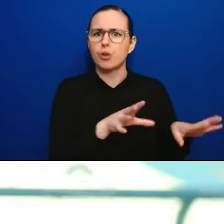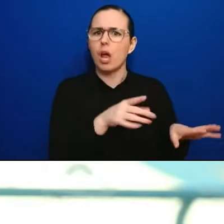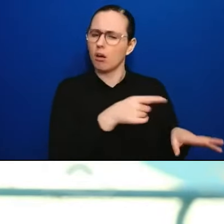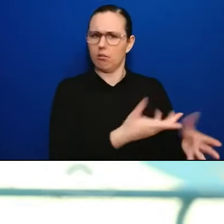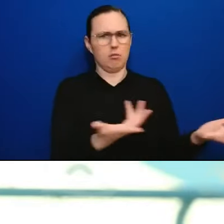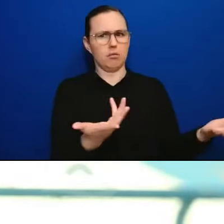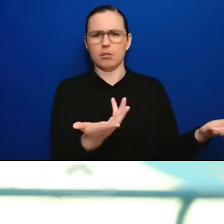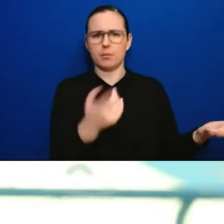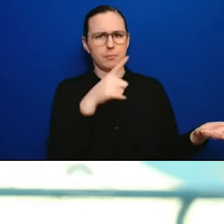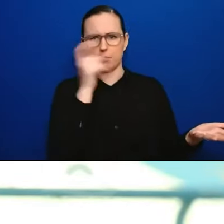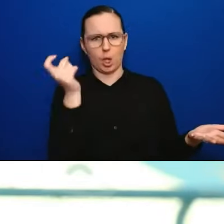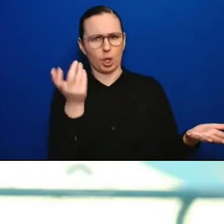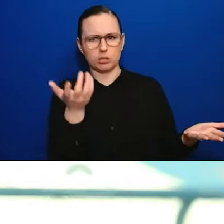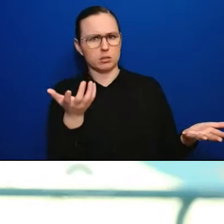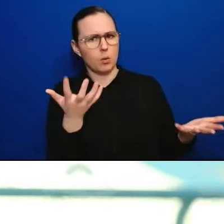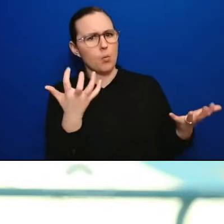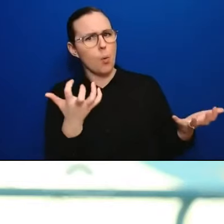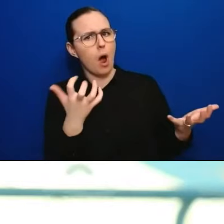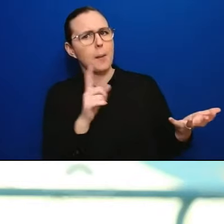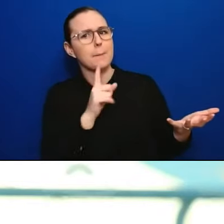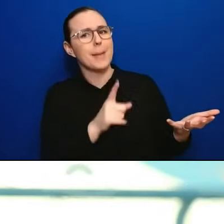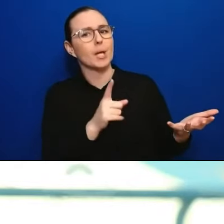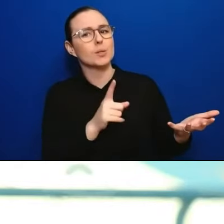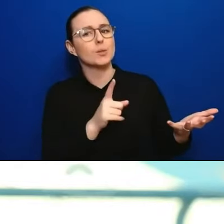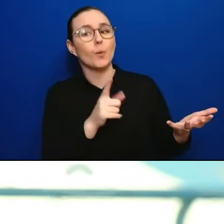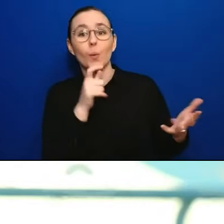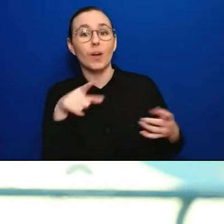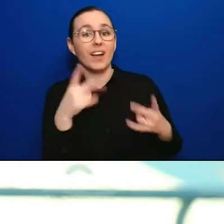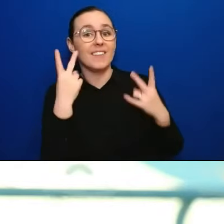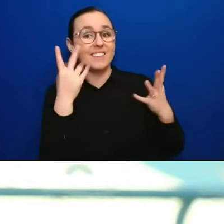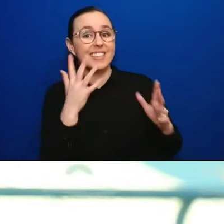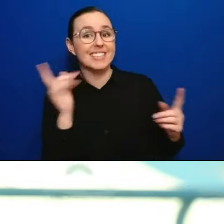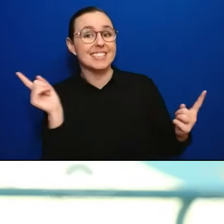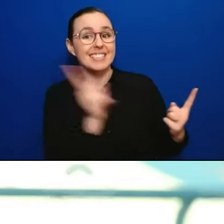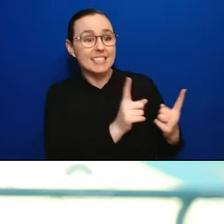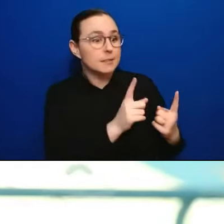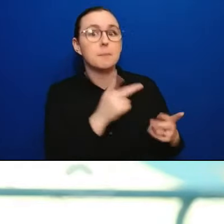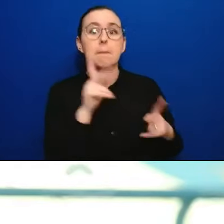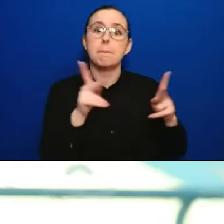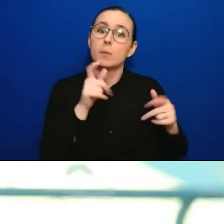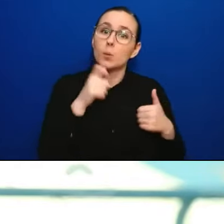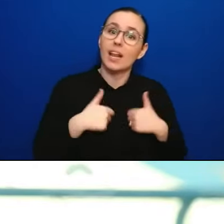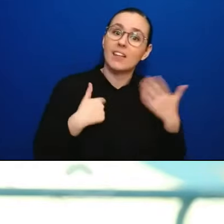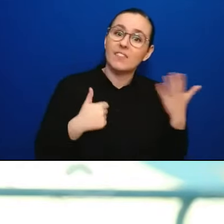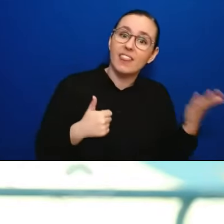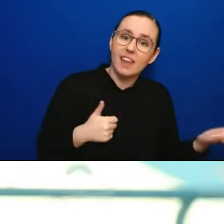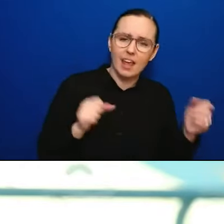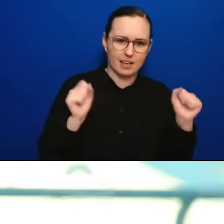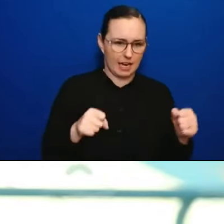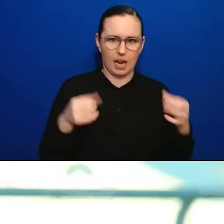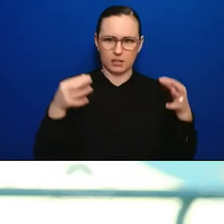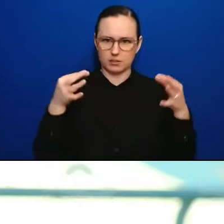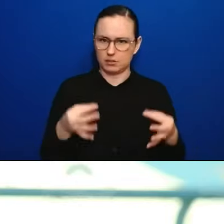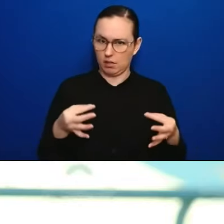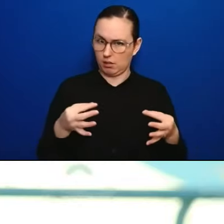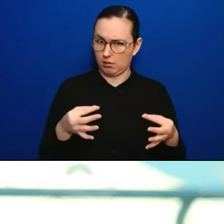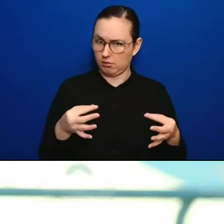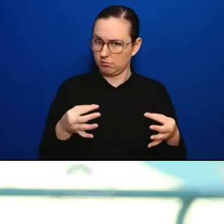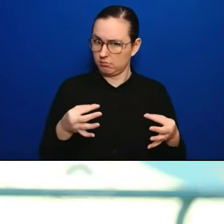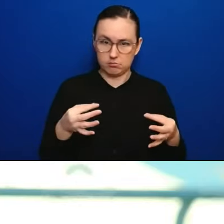outbreak, some would say outbreaks should still be declared because then visitors